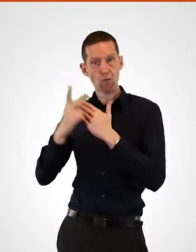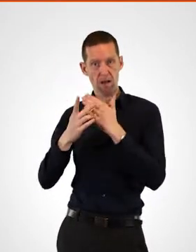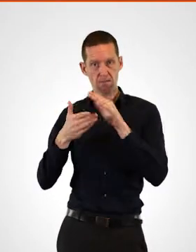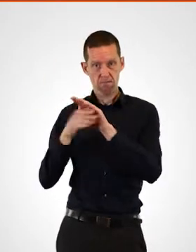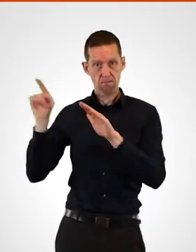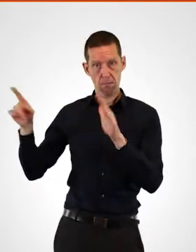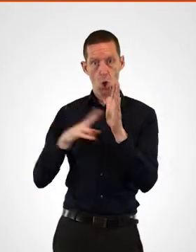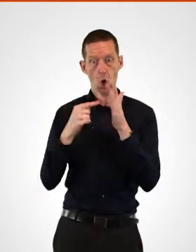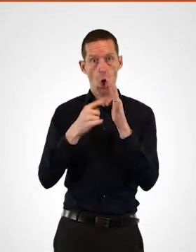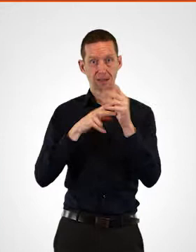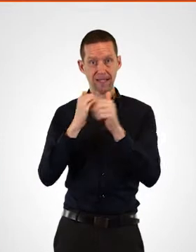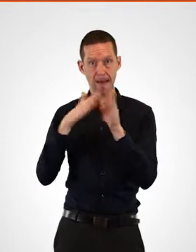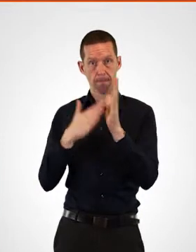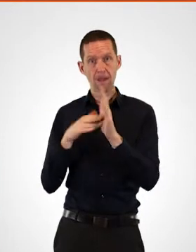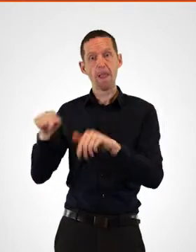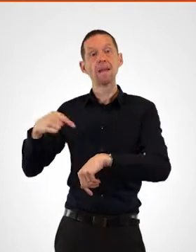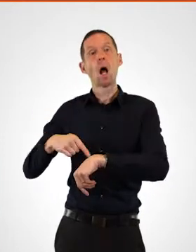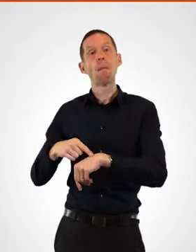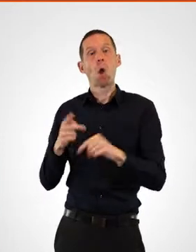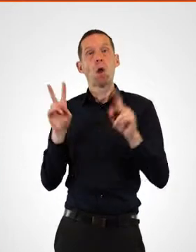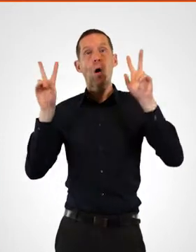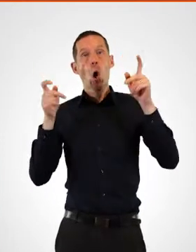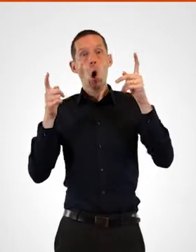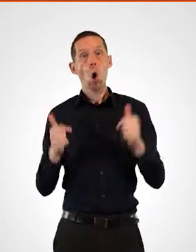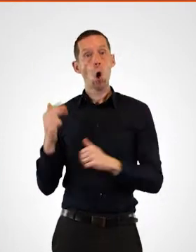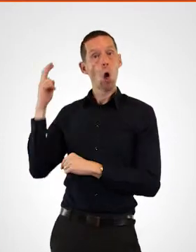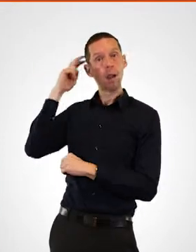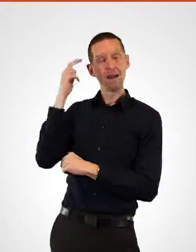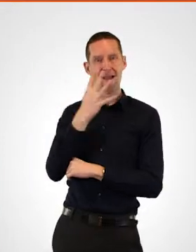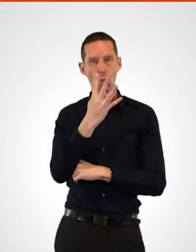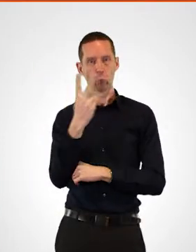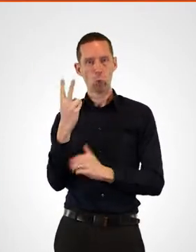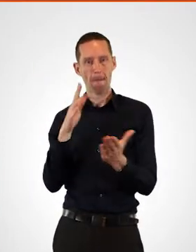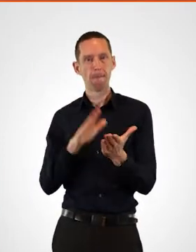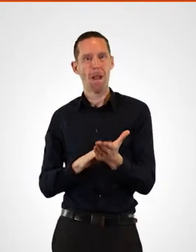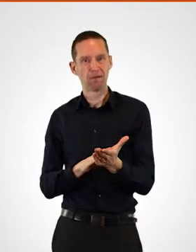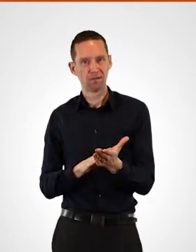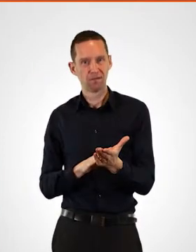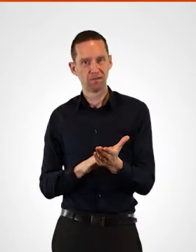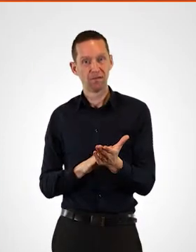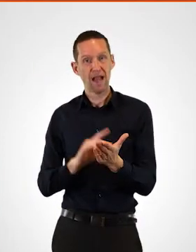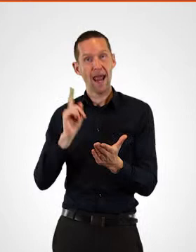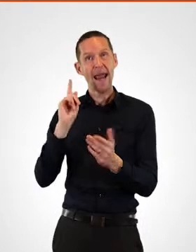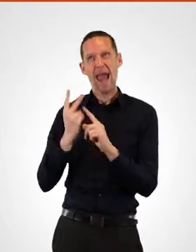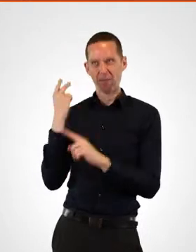and actually an early implant was 42 months, which by the standards of today is actually relatively late